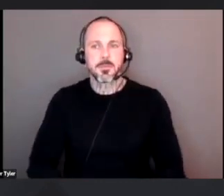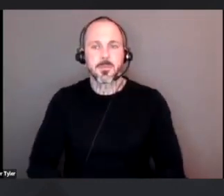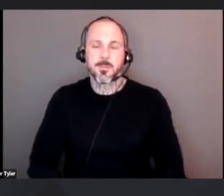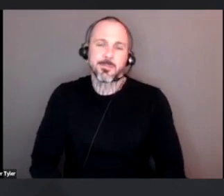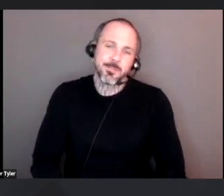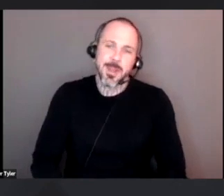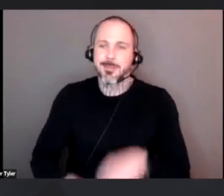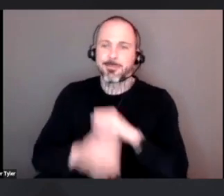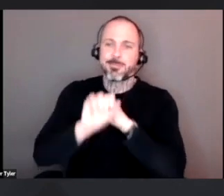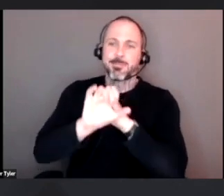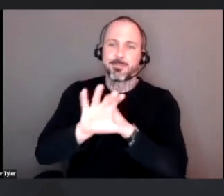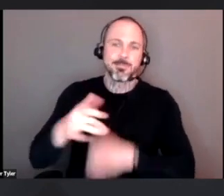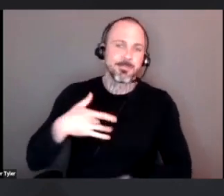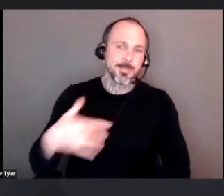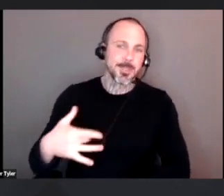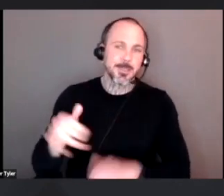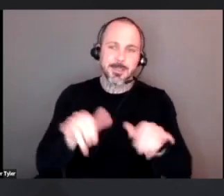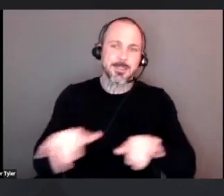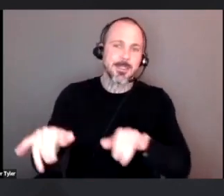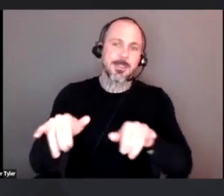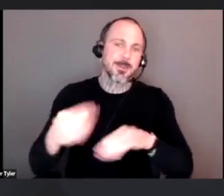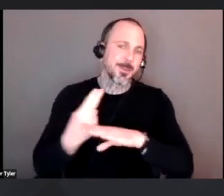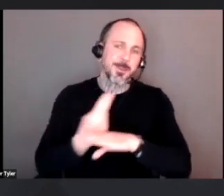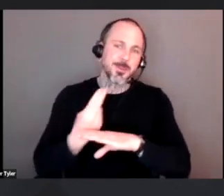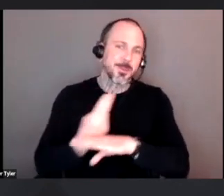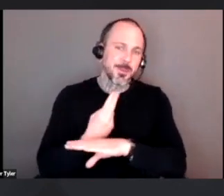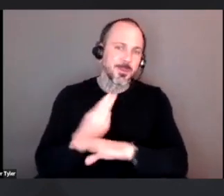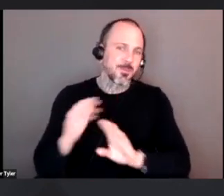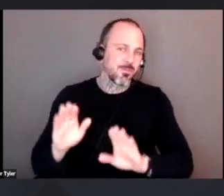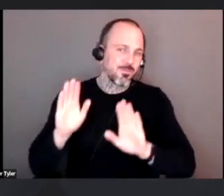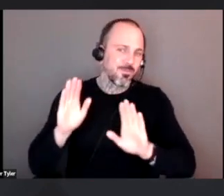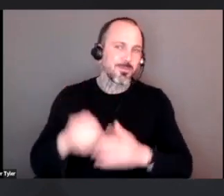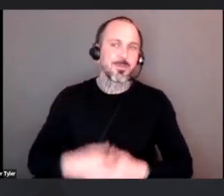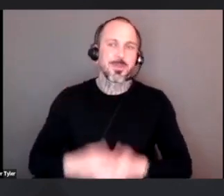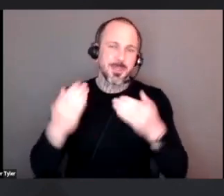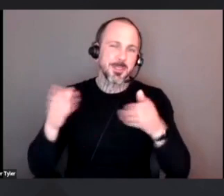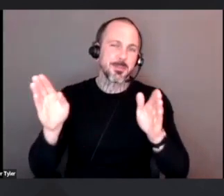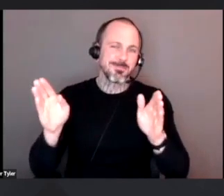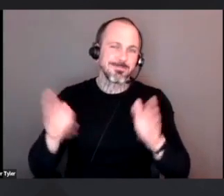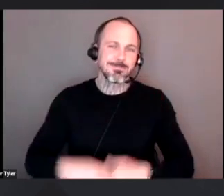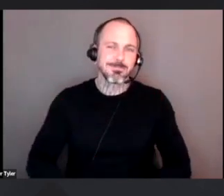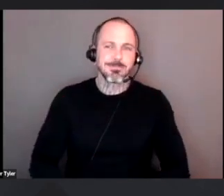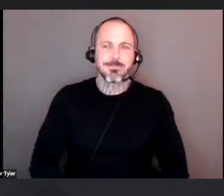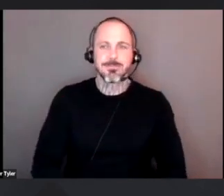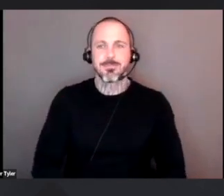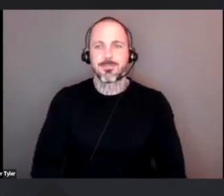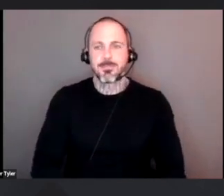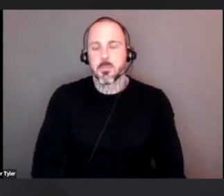you know, we're an inclusive employer like on the bottom of the posting. But again, a lot of...